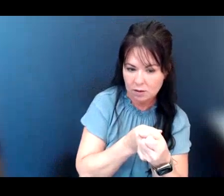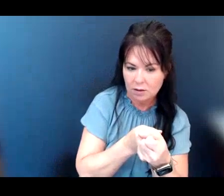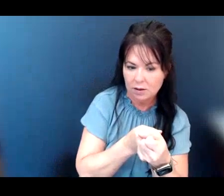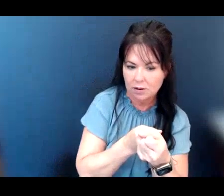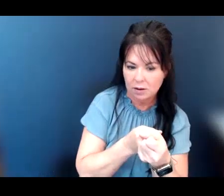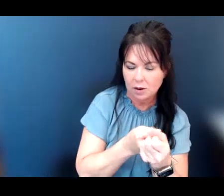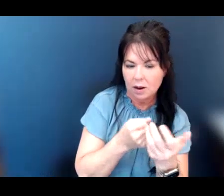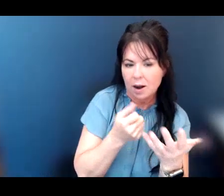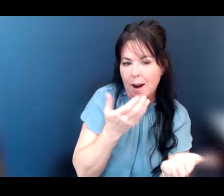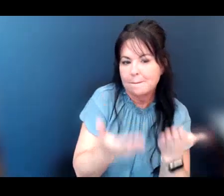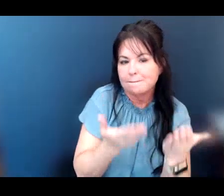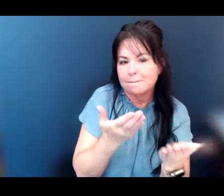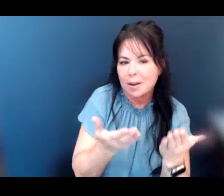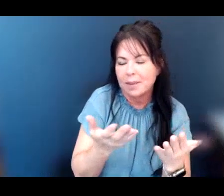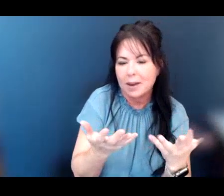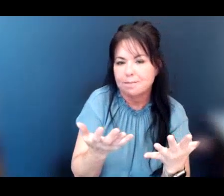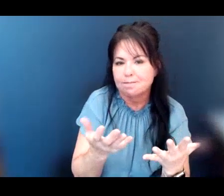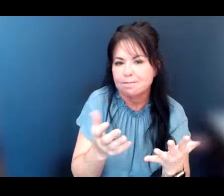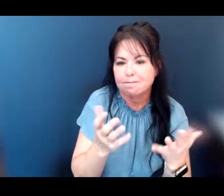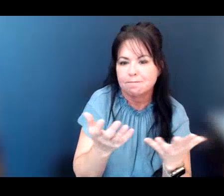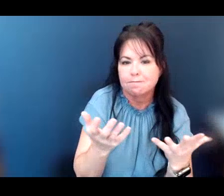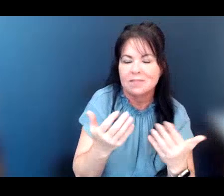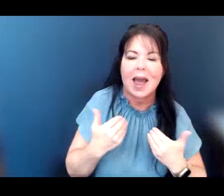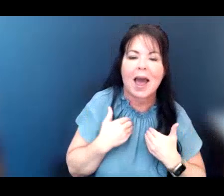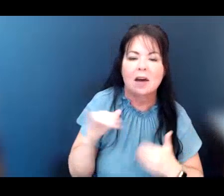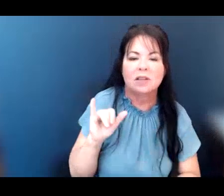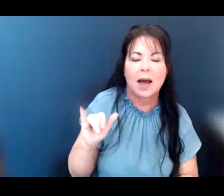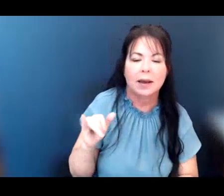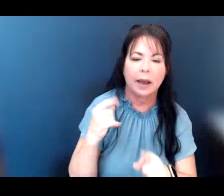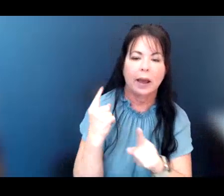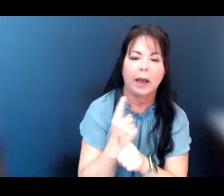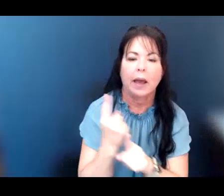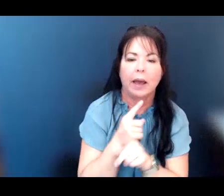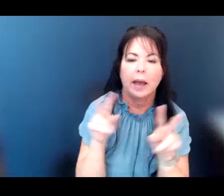as to why there's support. But the stock answer specifically quote back the WCAG guideline, for example.